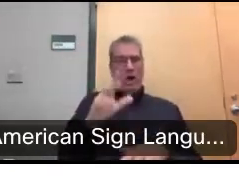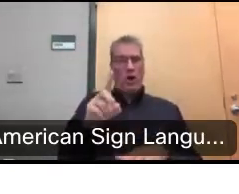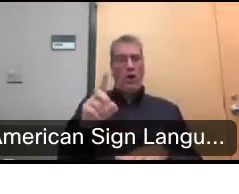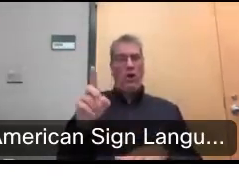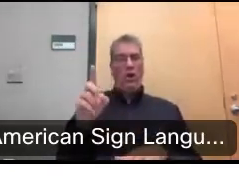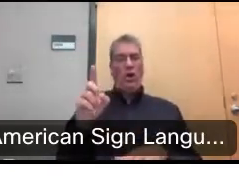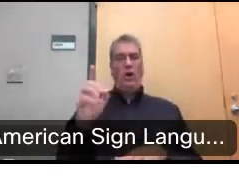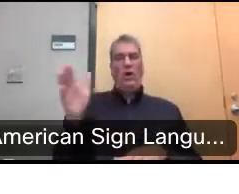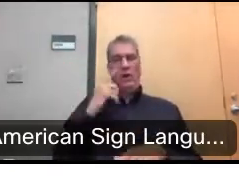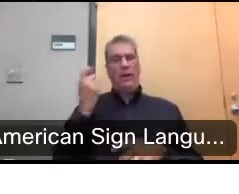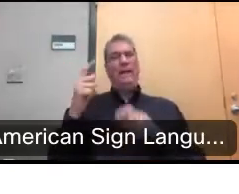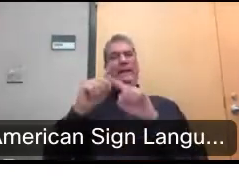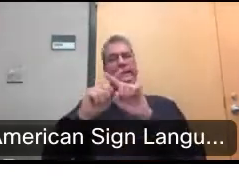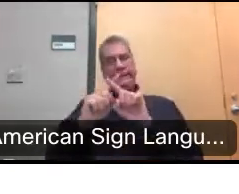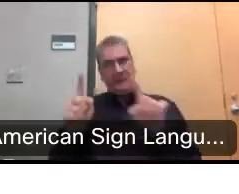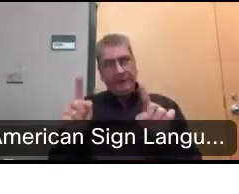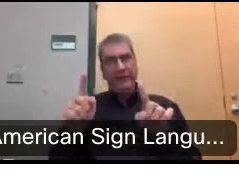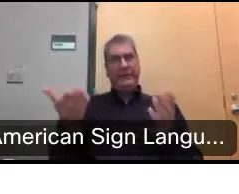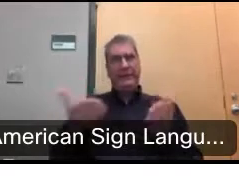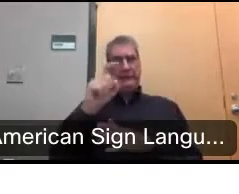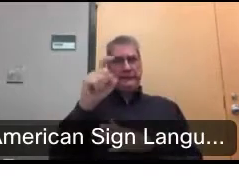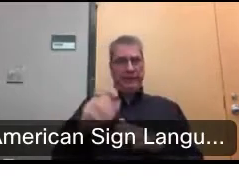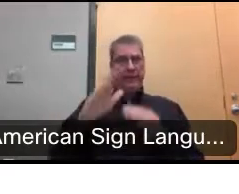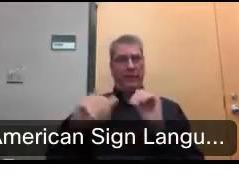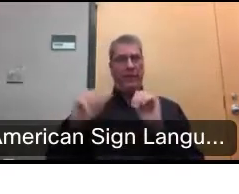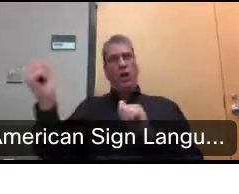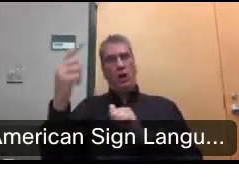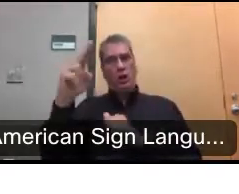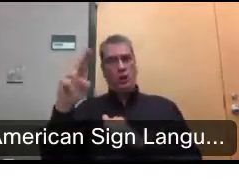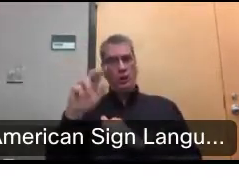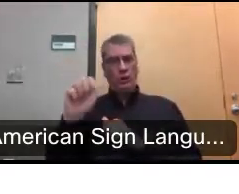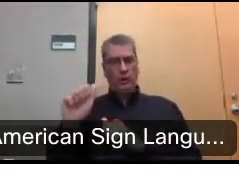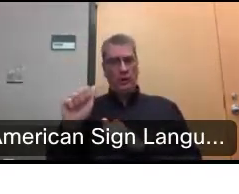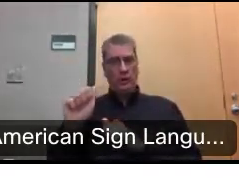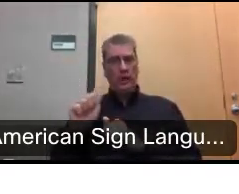for doing what? Around the country we're doing wanted to share a little bit of that and then finished with a case study.